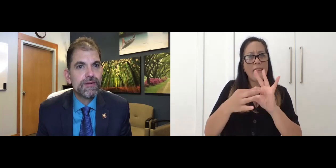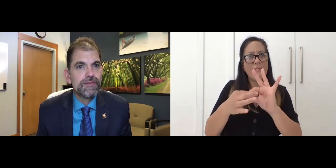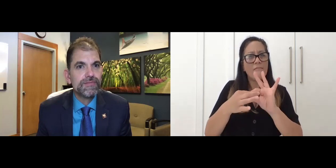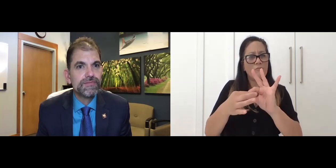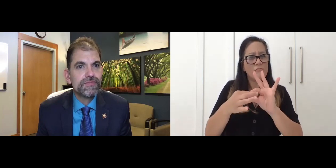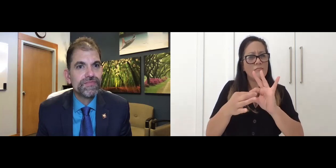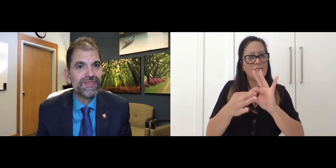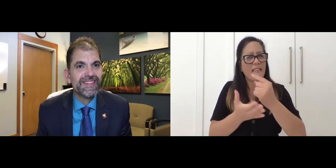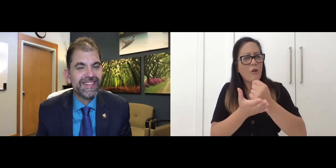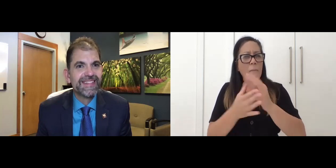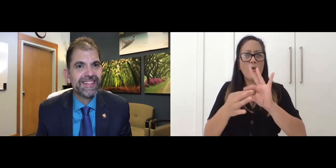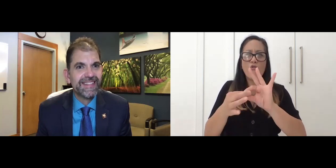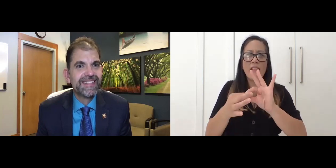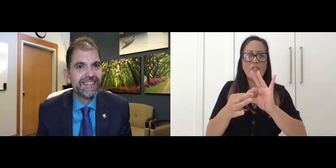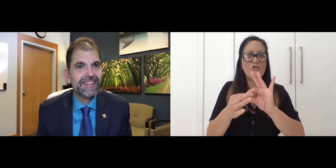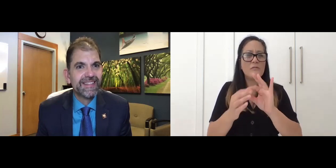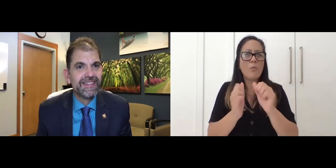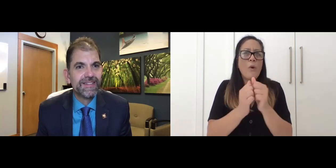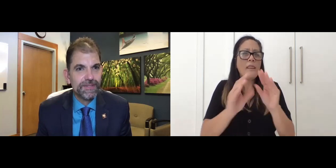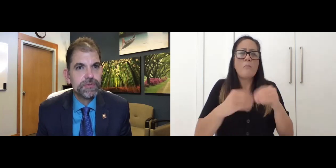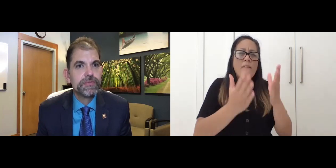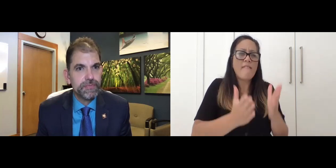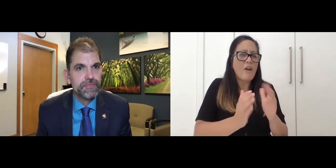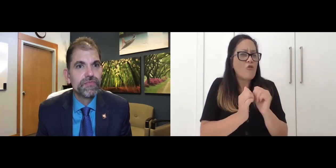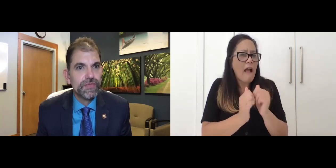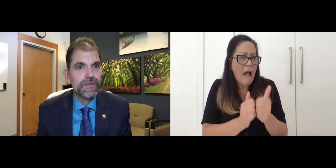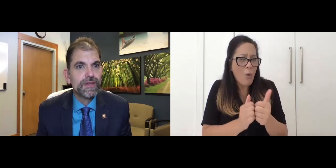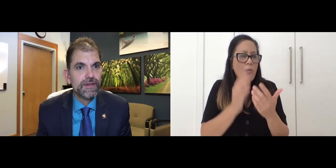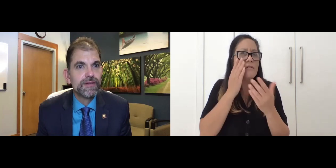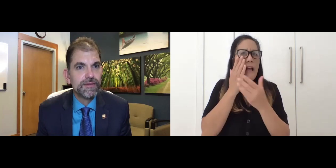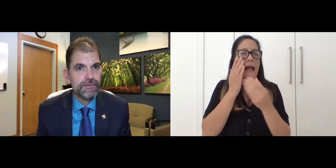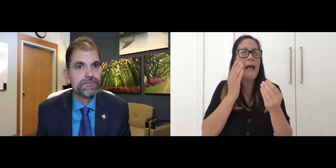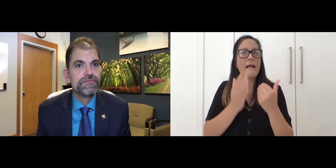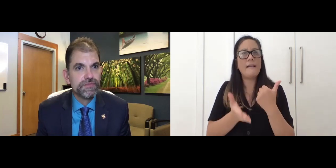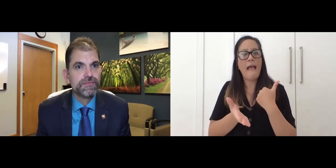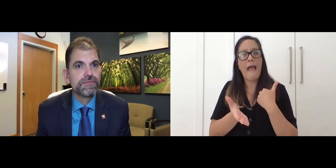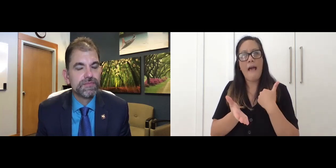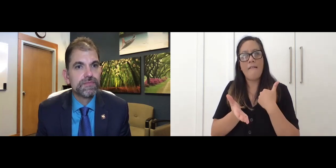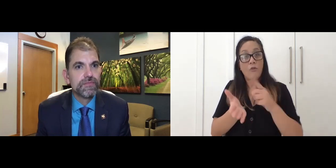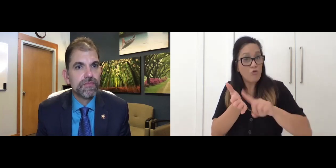How a deaf or hard of hearing person develops a therapeutic relationship.